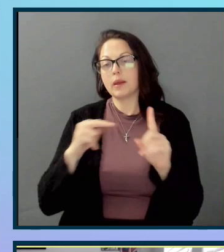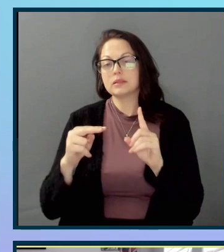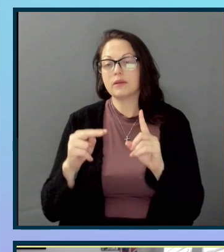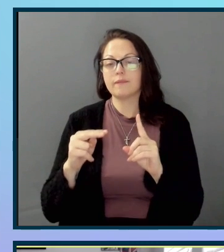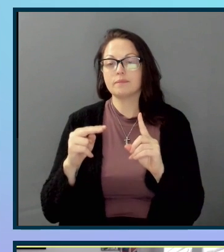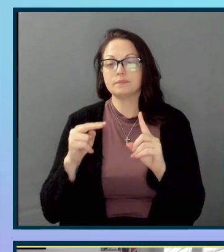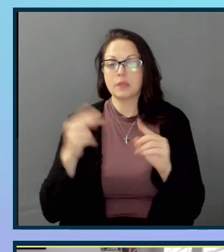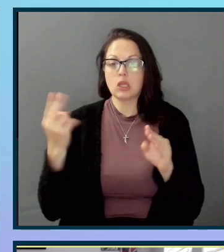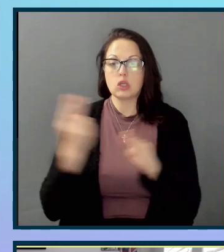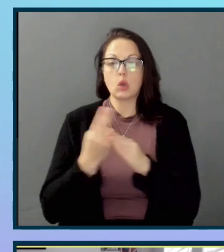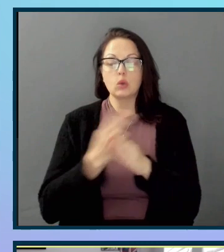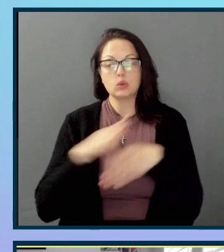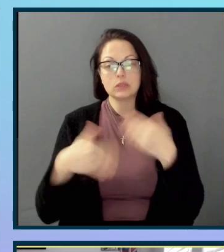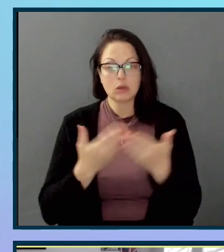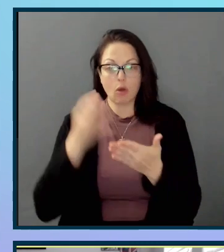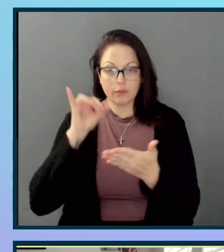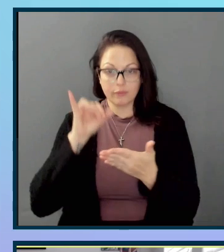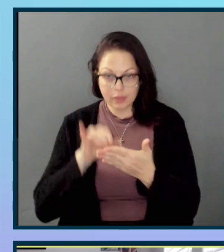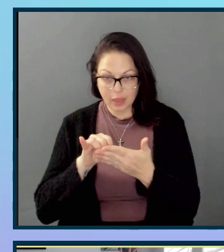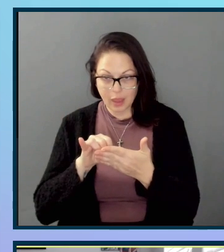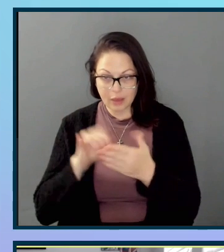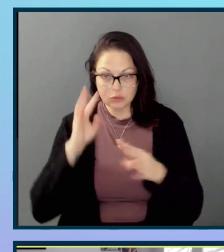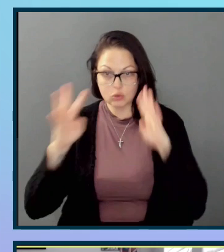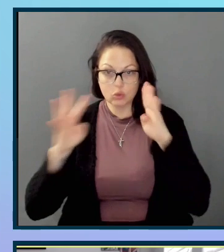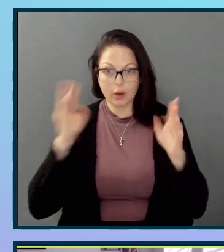Using all of that to really create a visual presentation